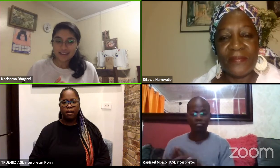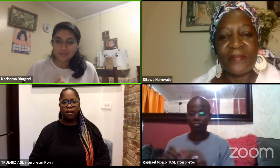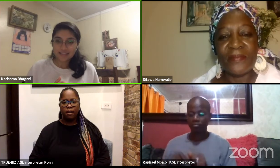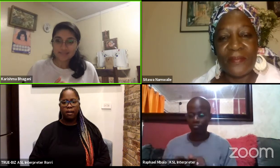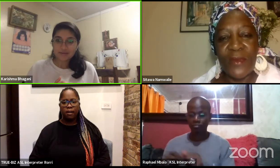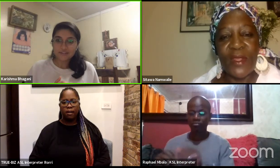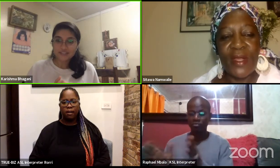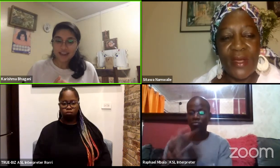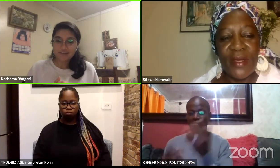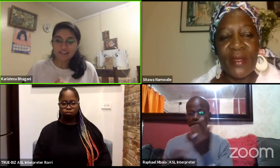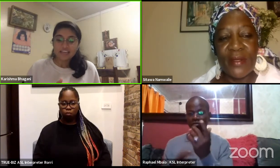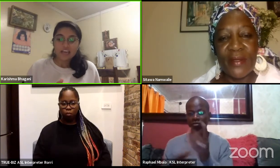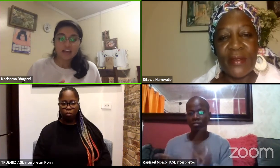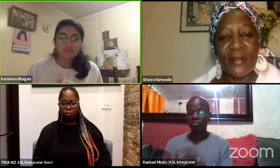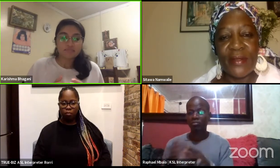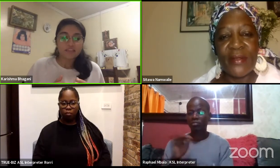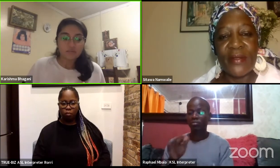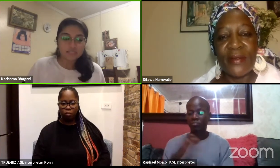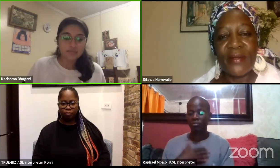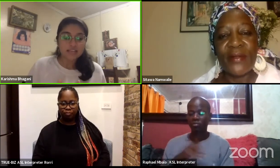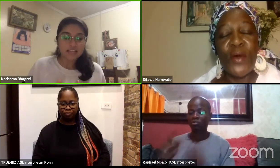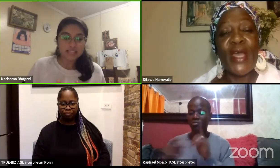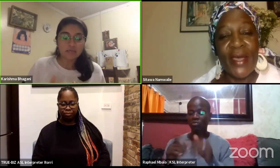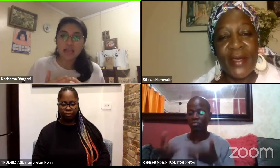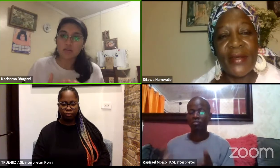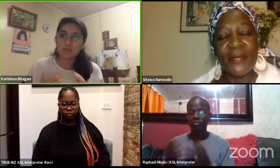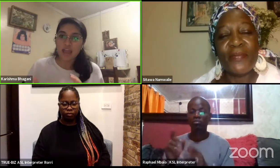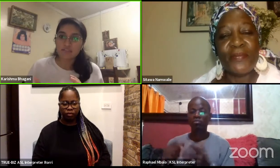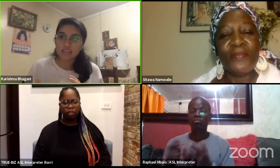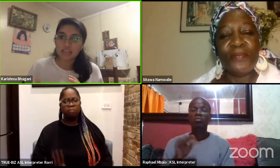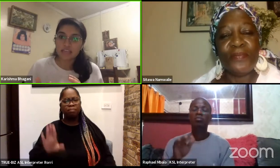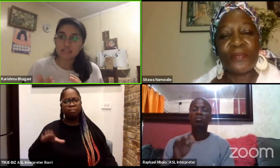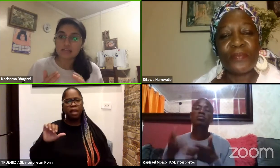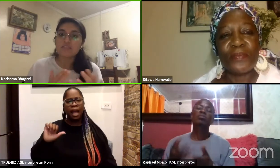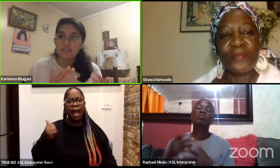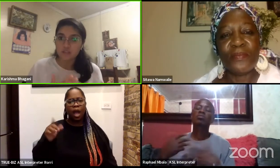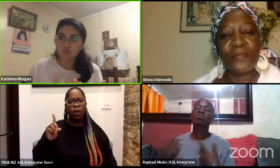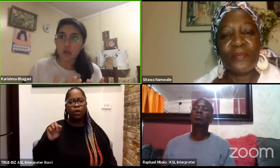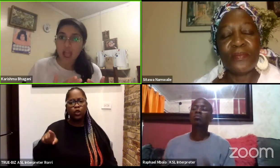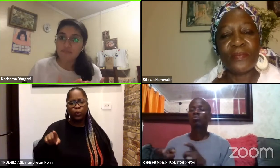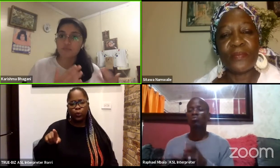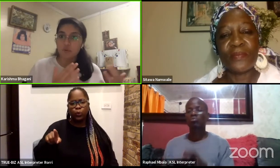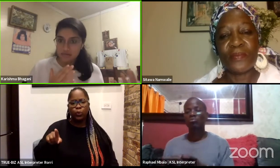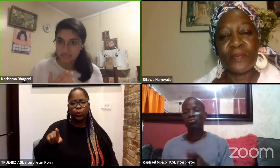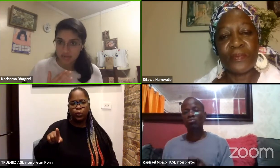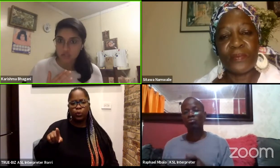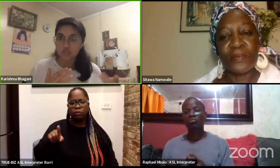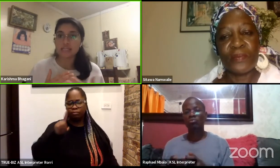And I will ask my question now. What I was asking was how you navigate, given that you have performed internationally